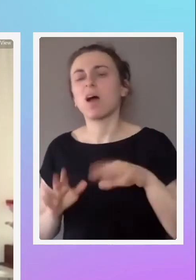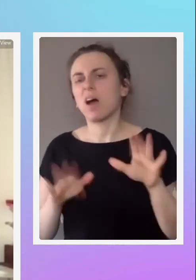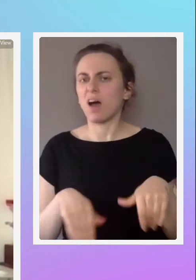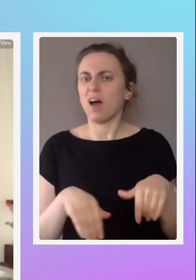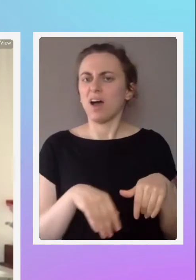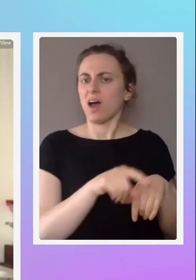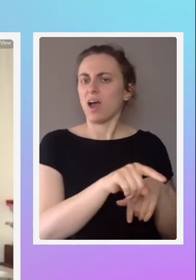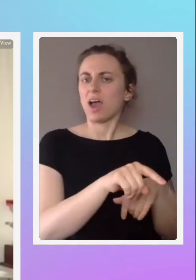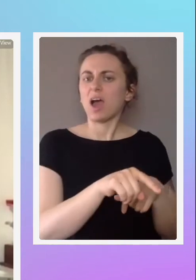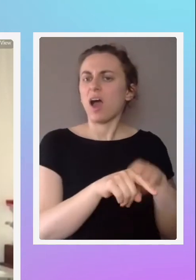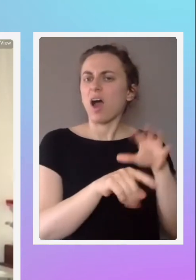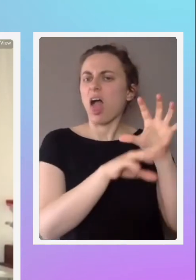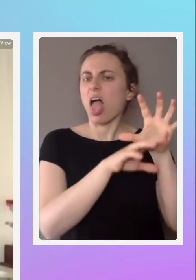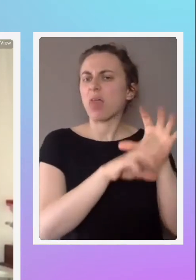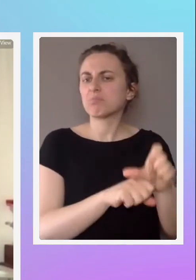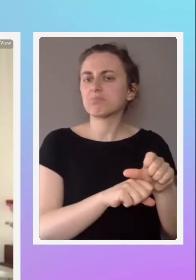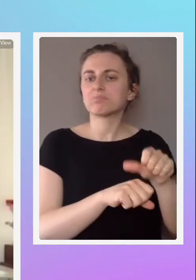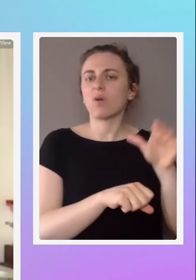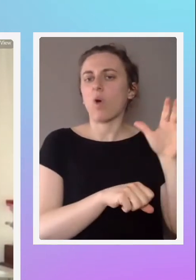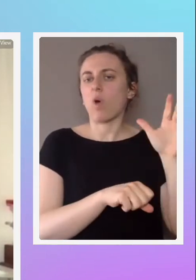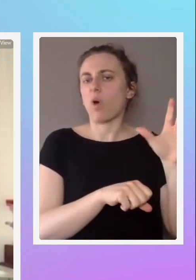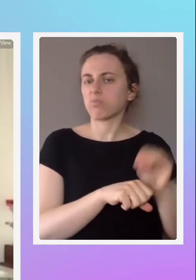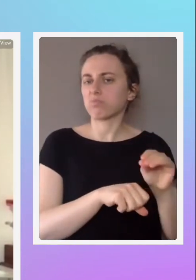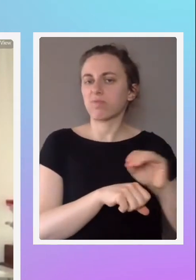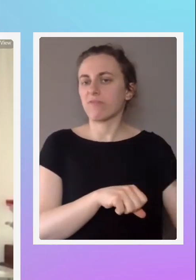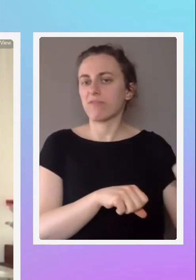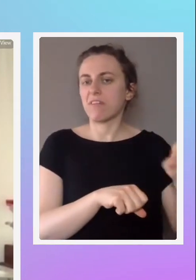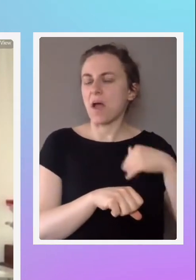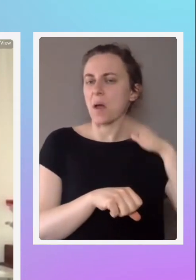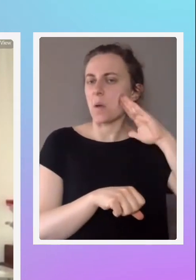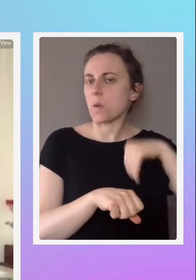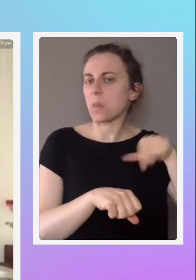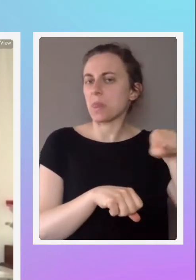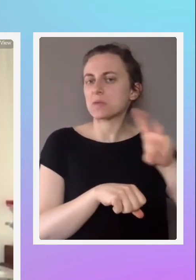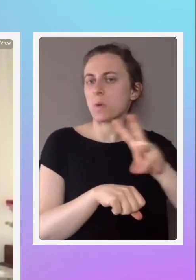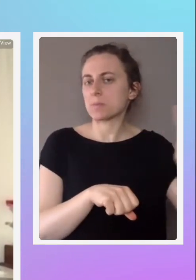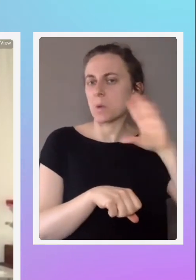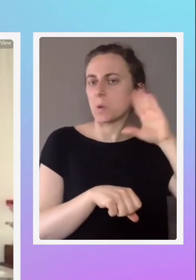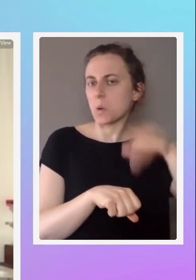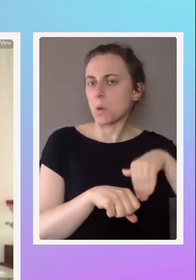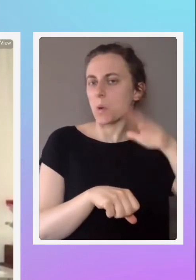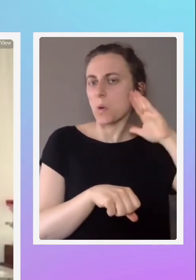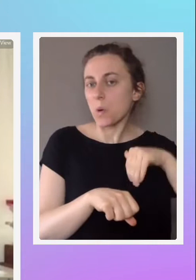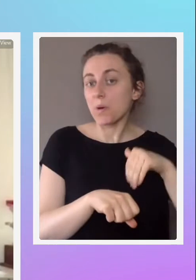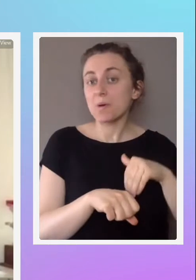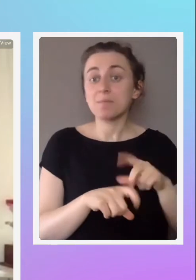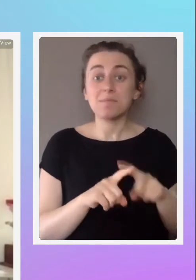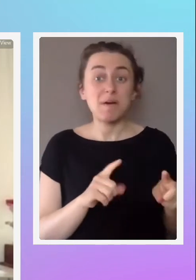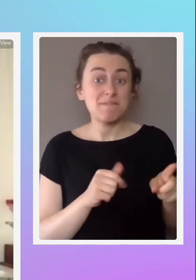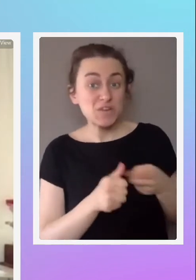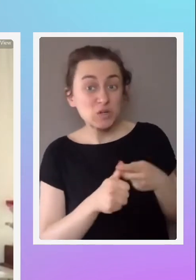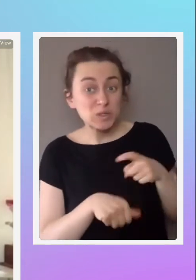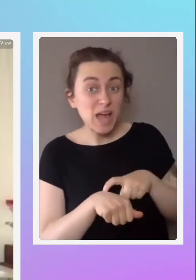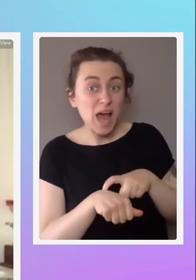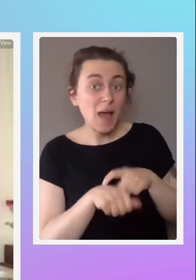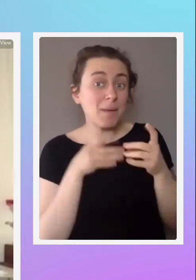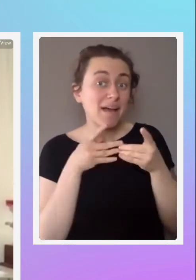as you became familiar with that particular web page but having a kind of guide to the web page strikes me